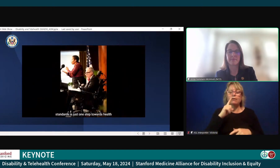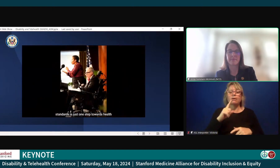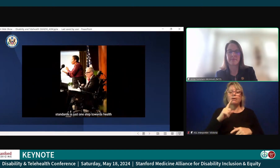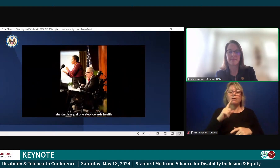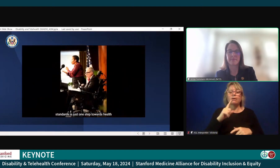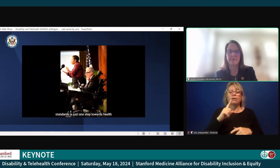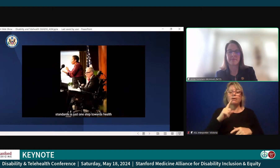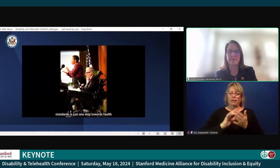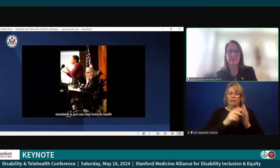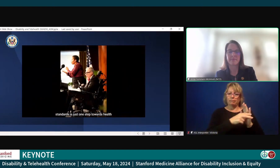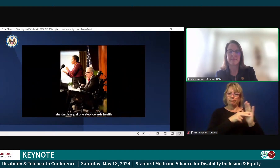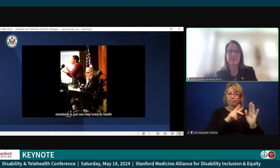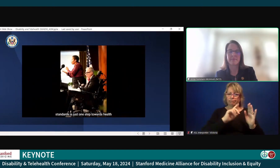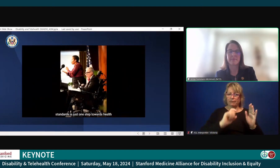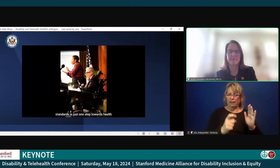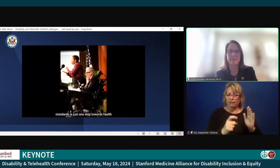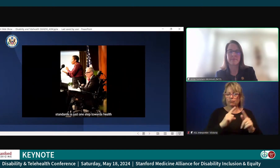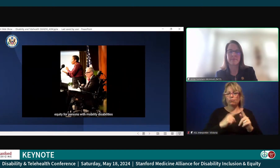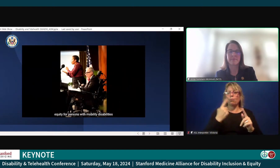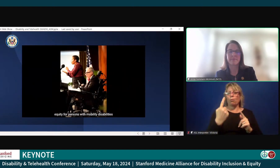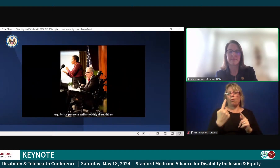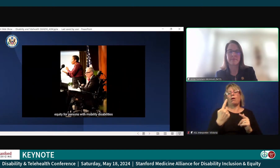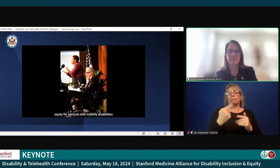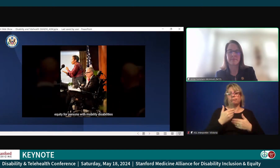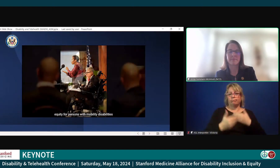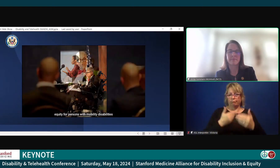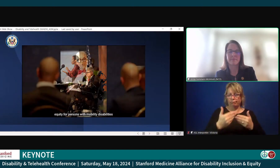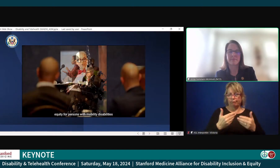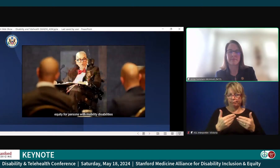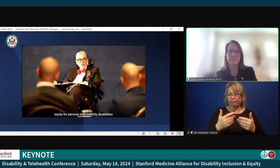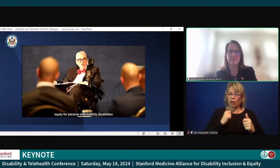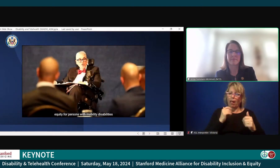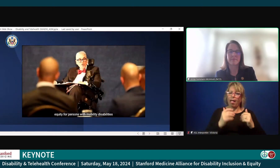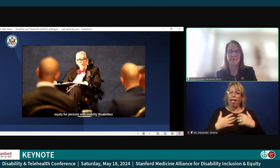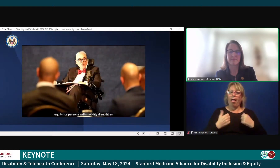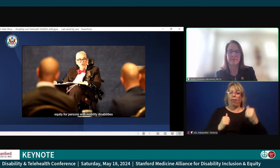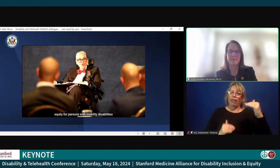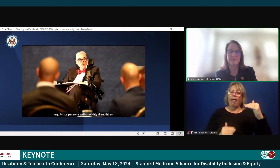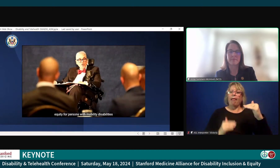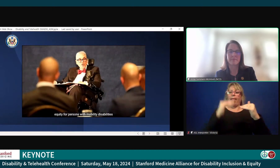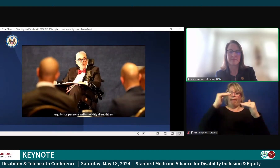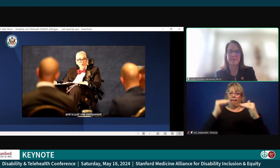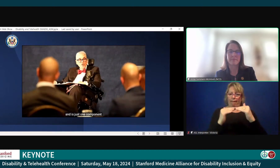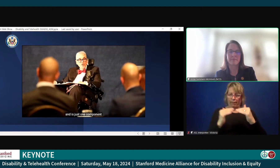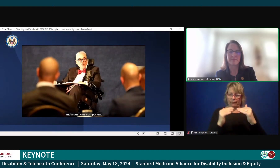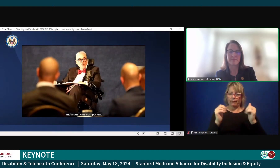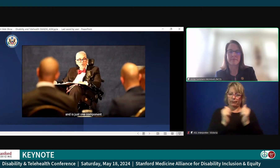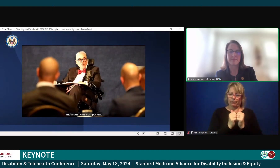Standards is just one step towards health equity for persons with mobility disabilities.